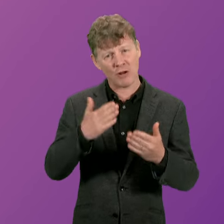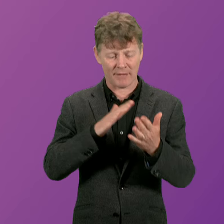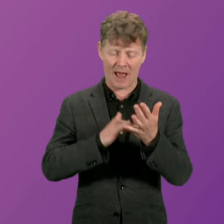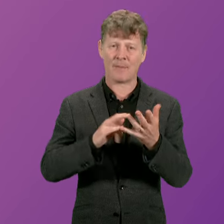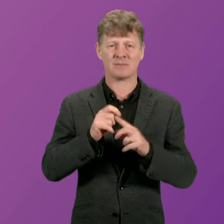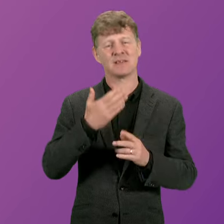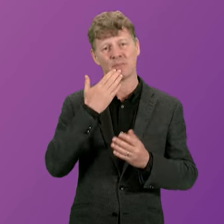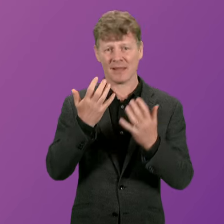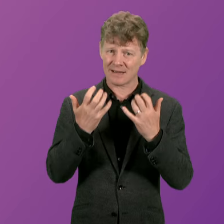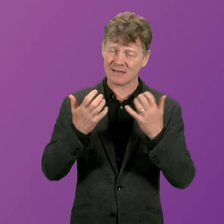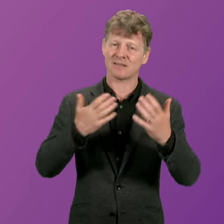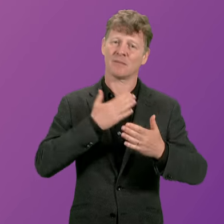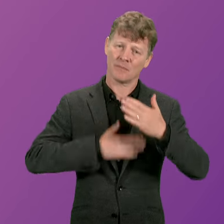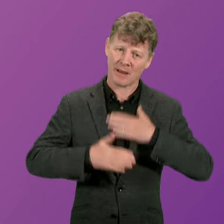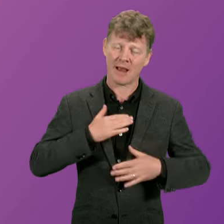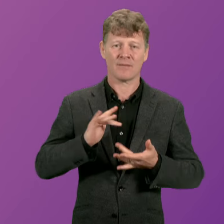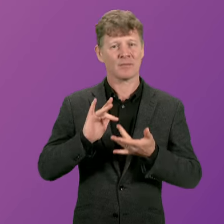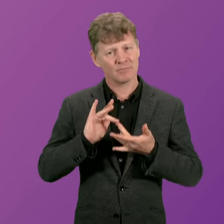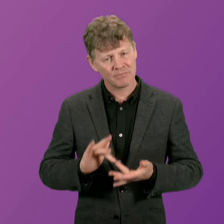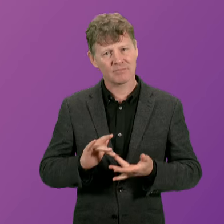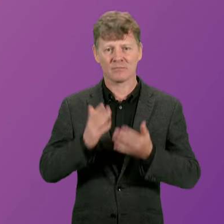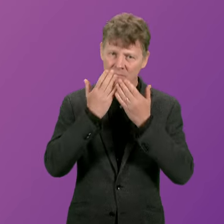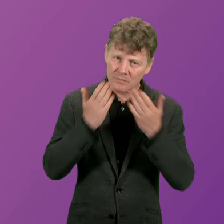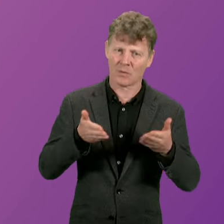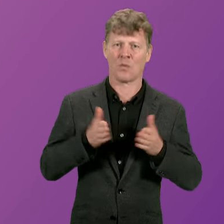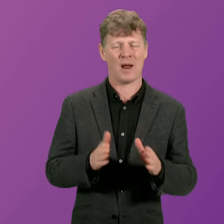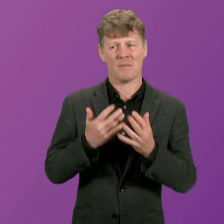themselves in a courteous and respectful way. We have many members who wish to put questions today.